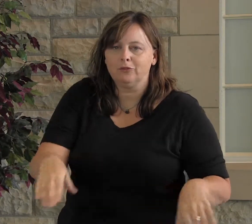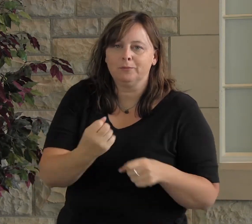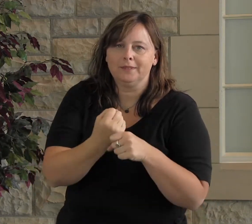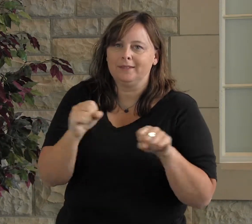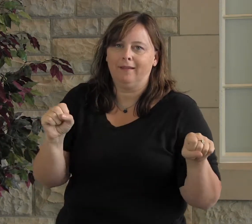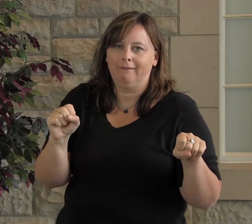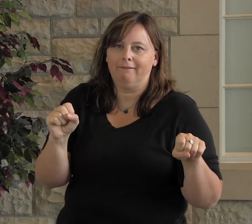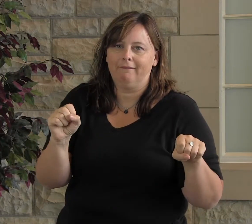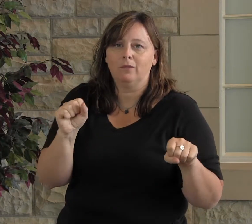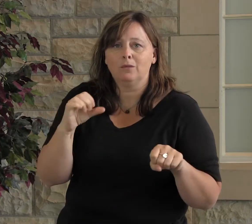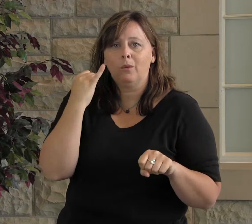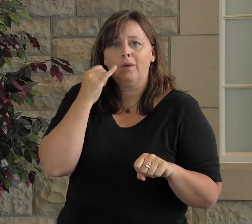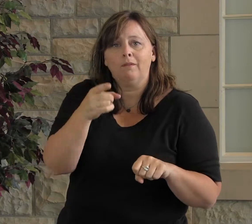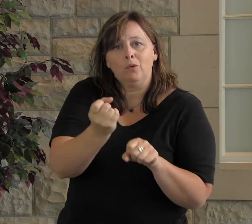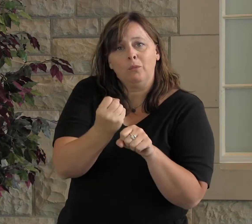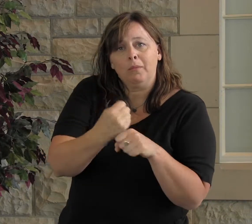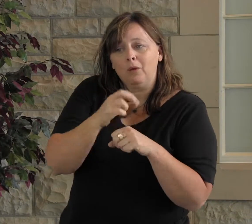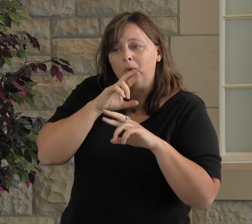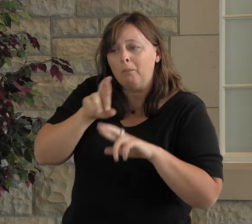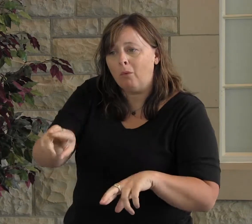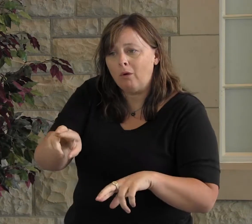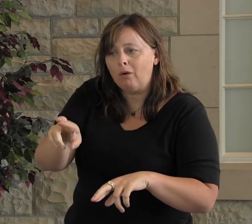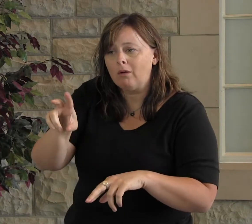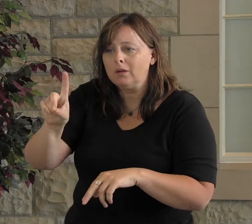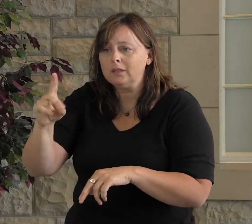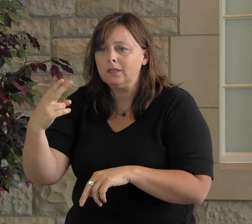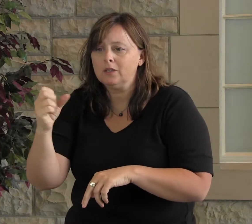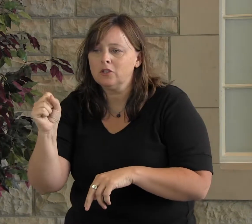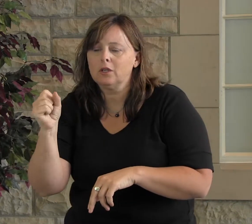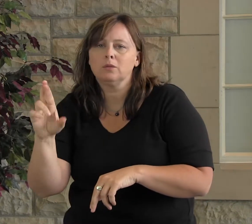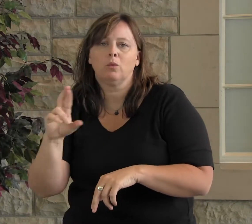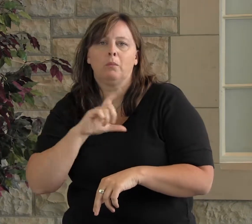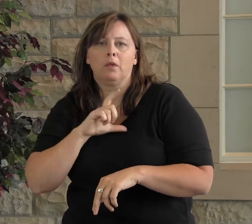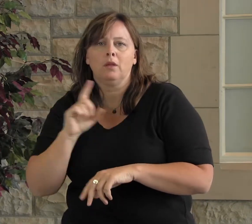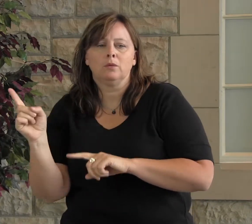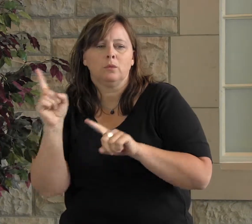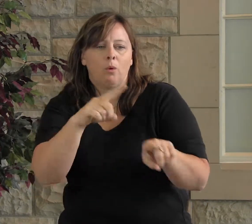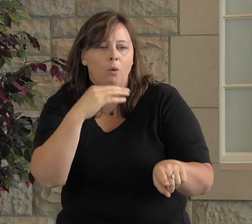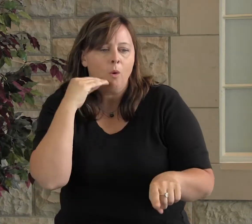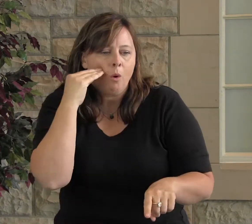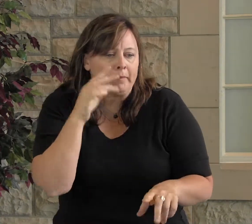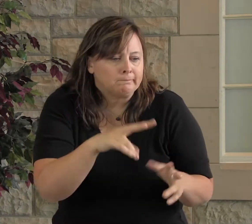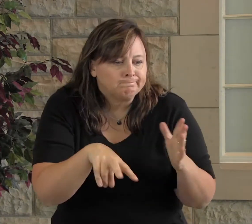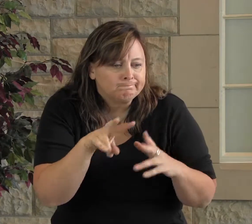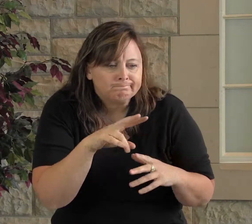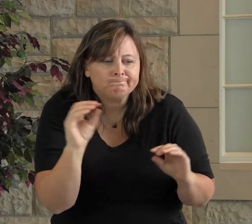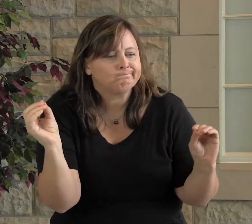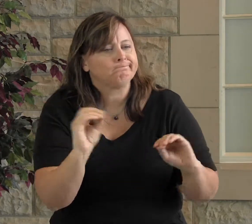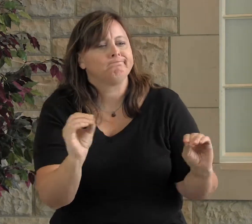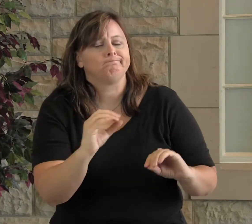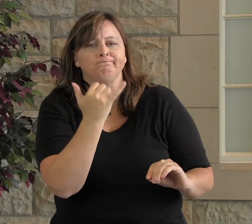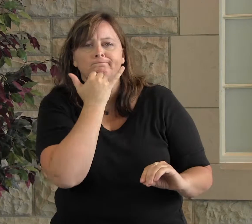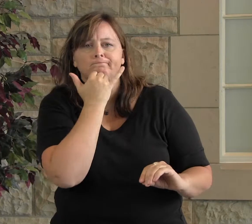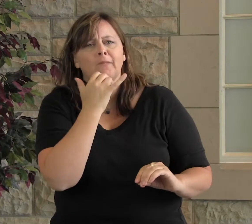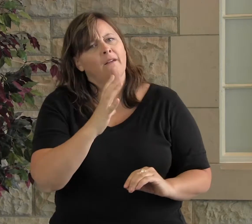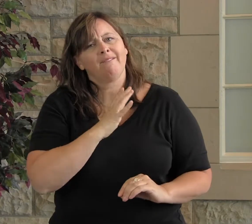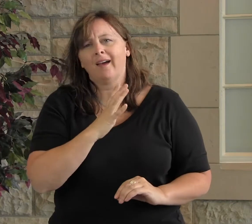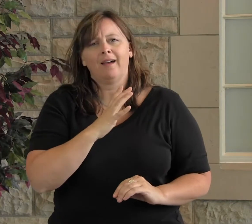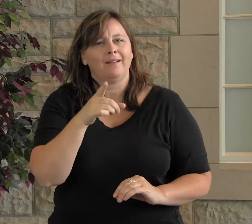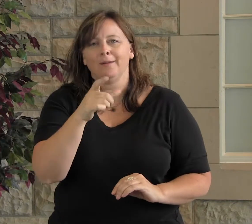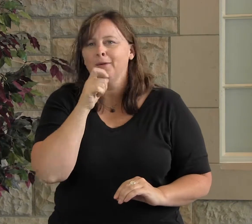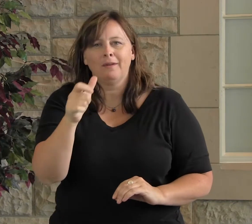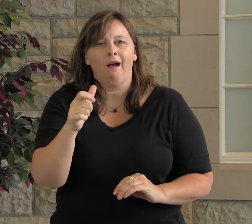the report, because we want to learn to be safe. If you make a report to DHS or the police,